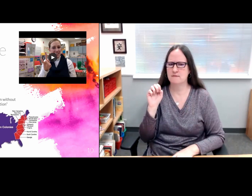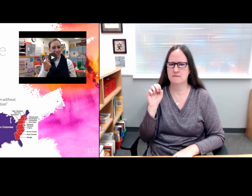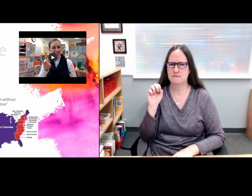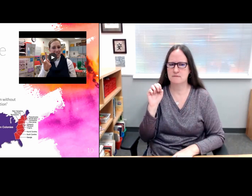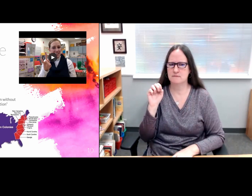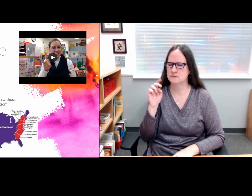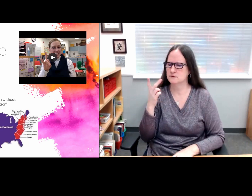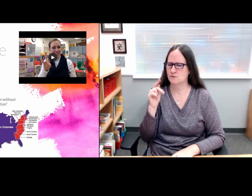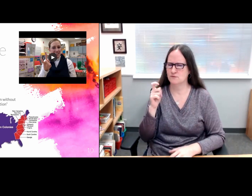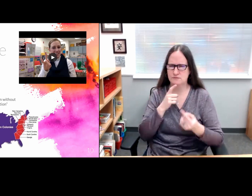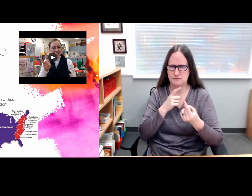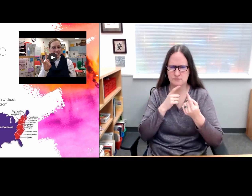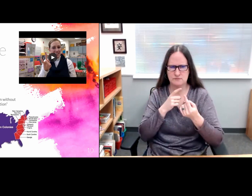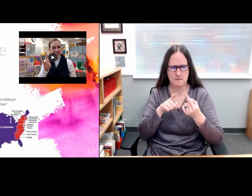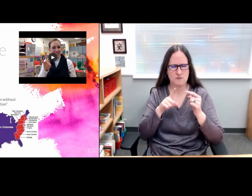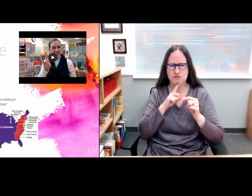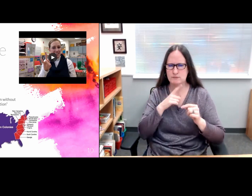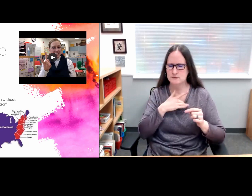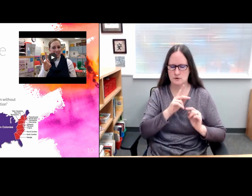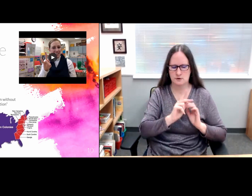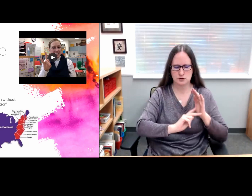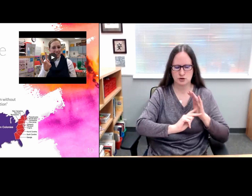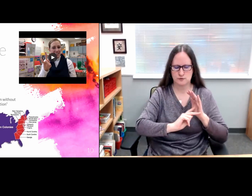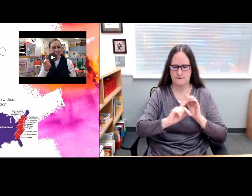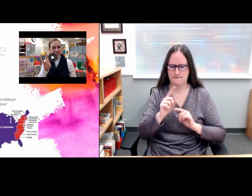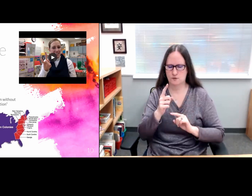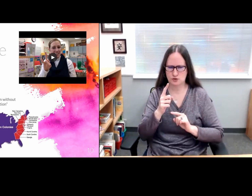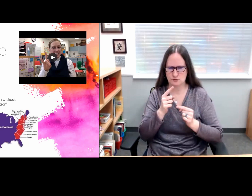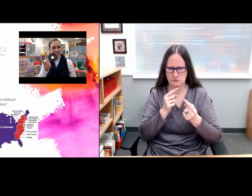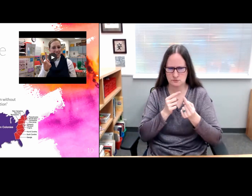Learning through a curriculum. When we're looking at the first grade, oftentimes